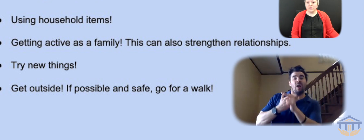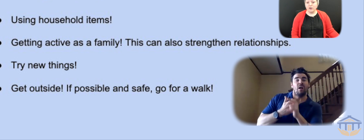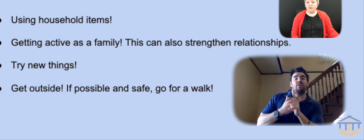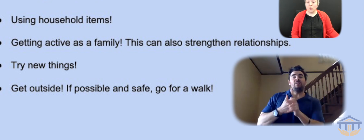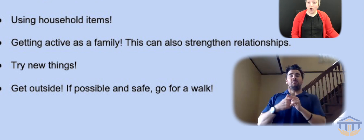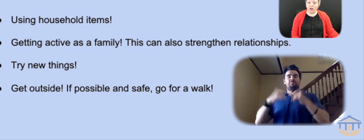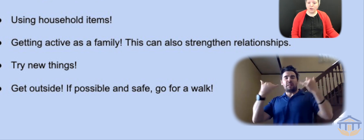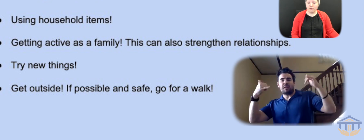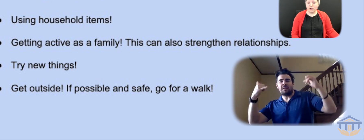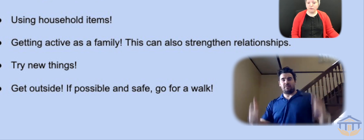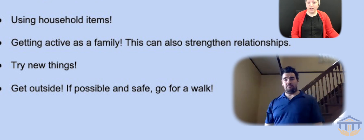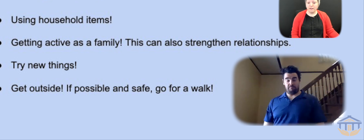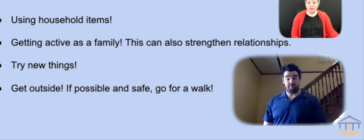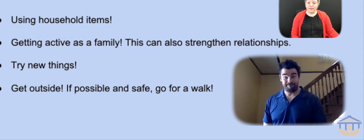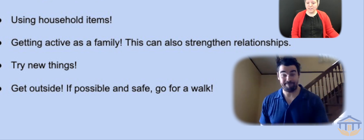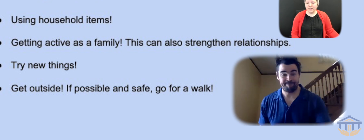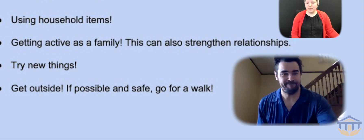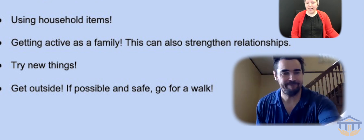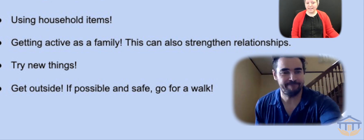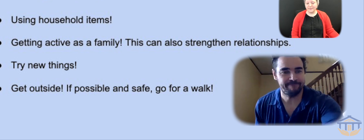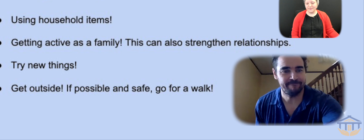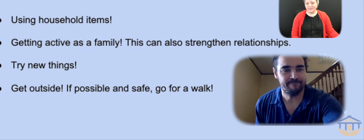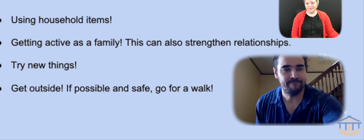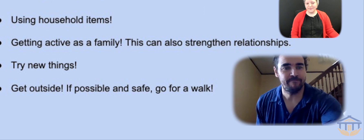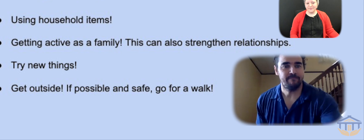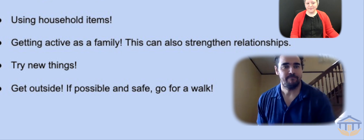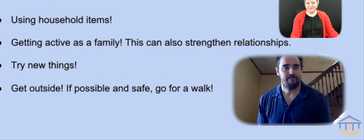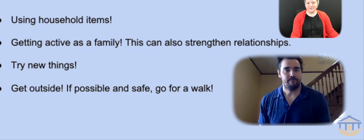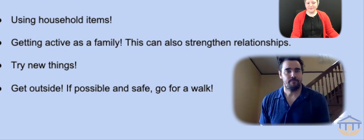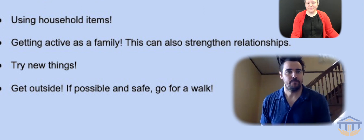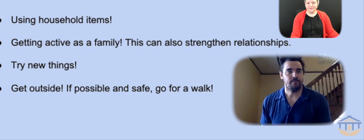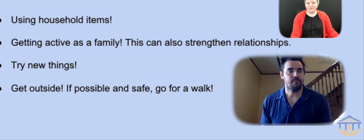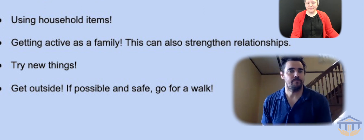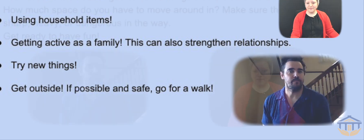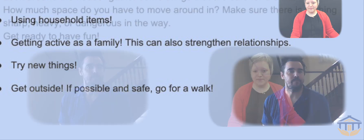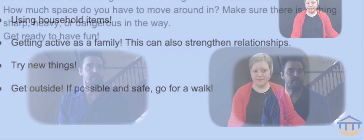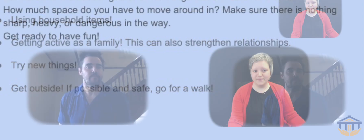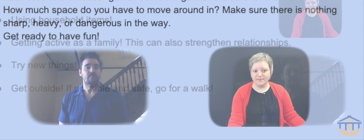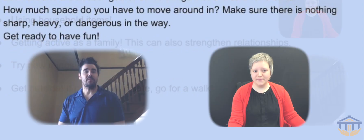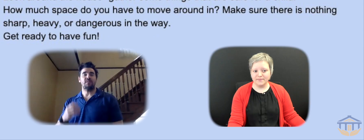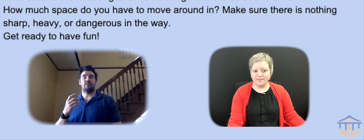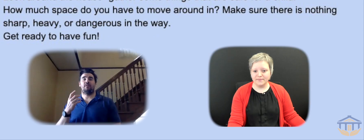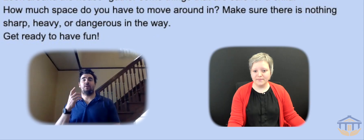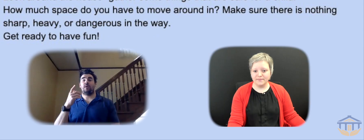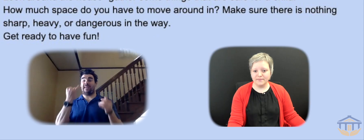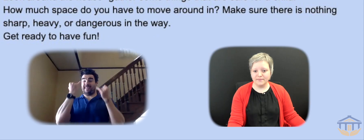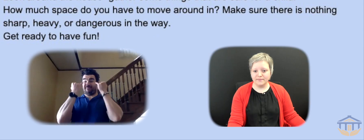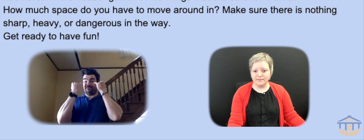Go for a walk. Go for a run or find something to play.